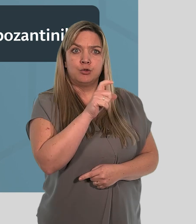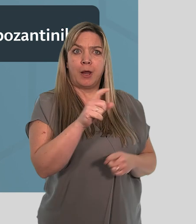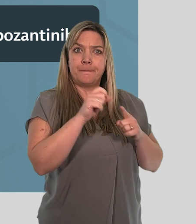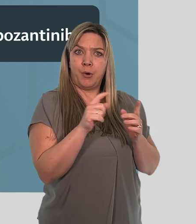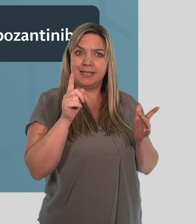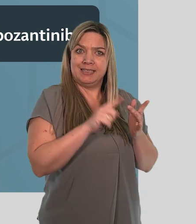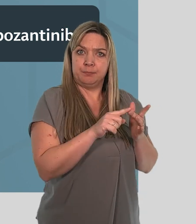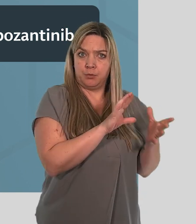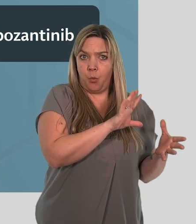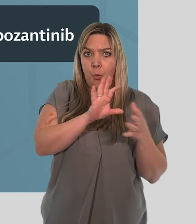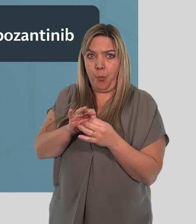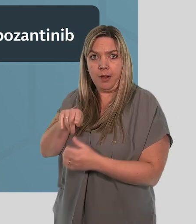in a previous line of therapy.